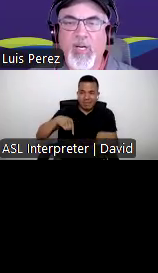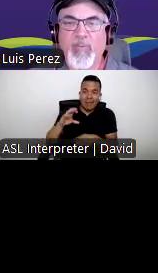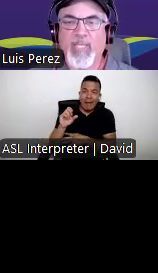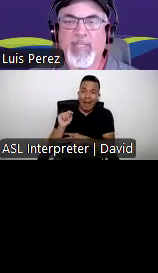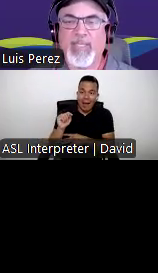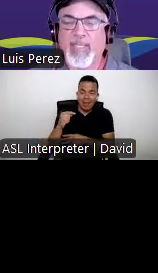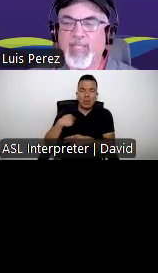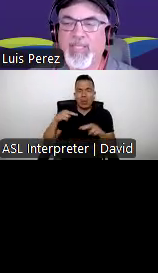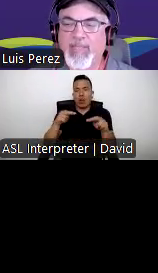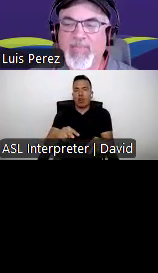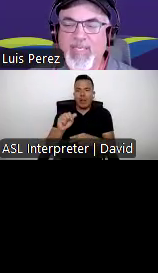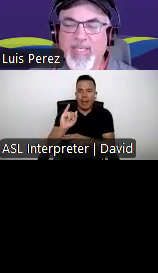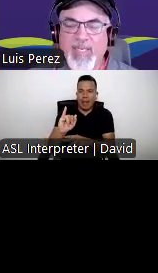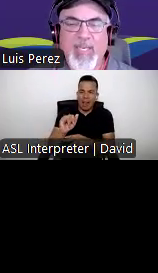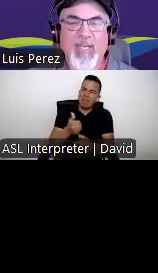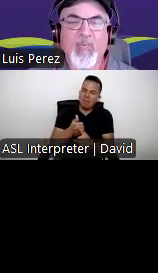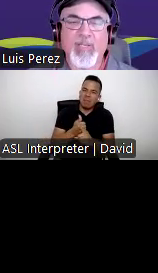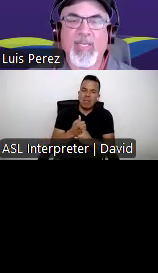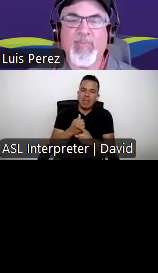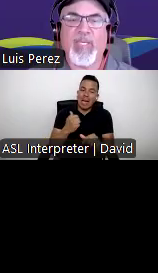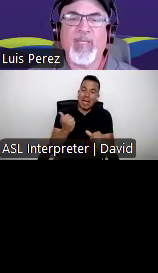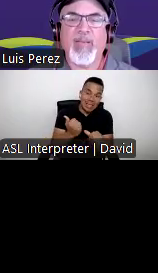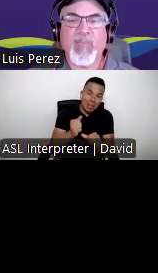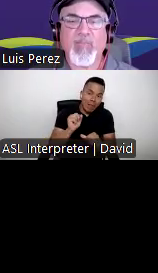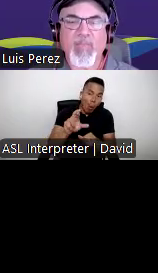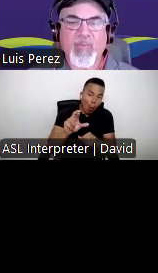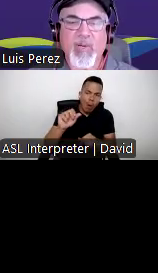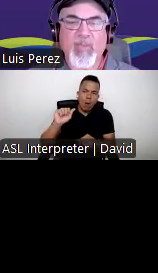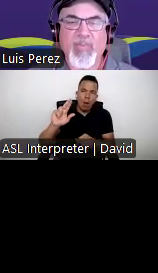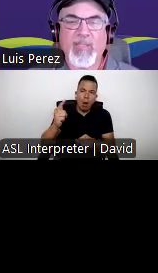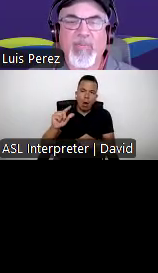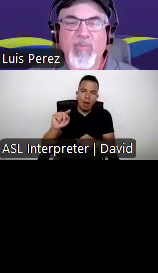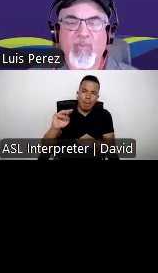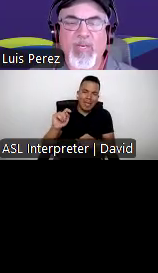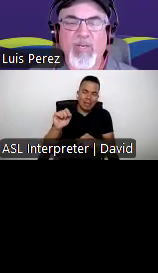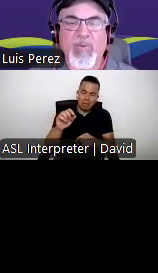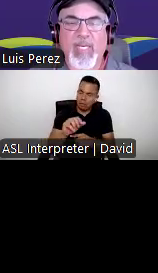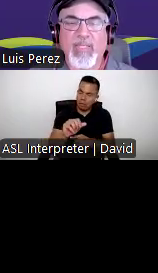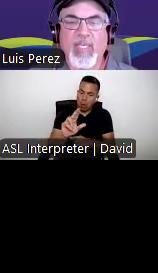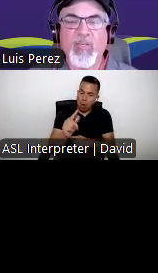augmented intelligence. And what does that mean? Well, that means that what we want to create is a